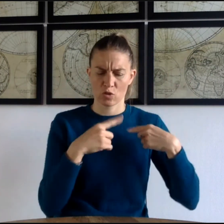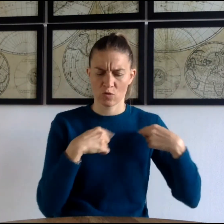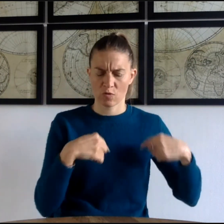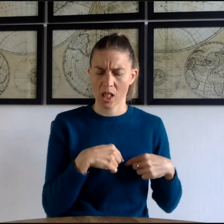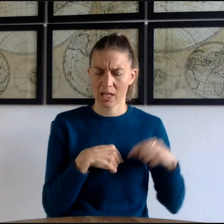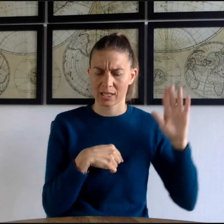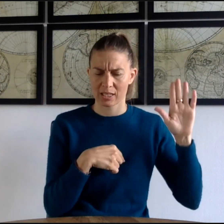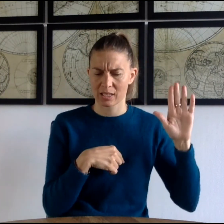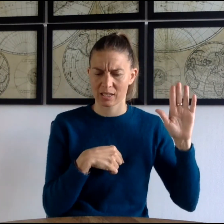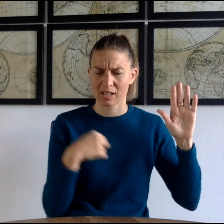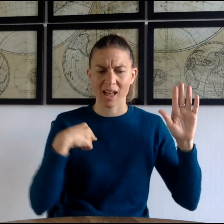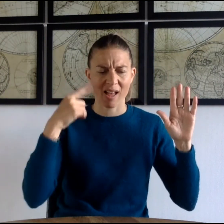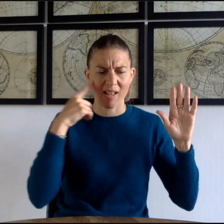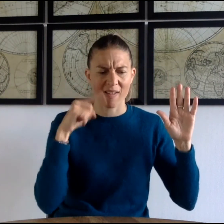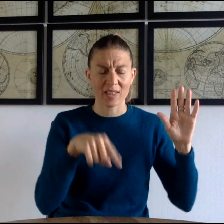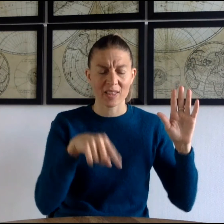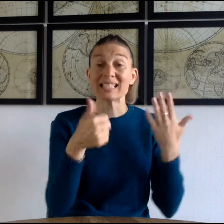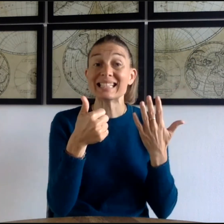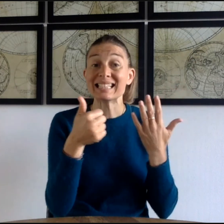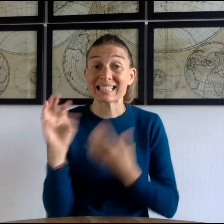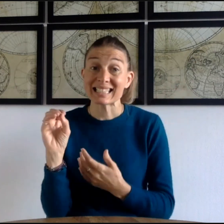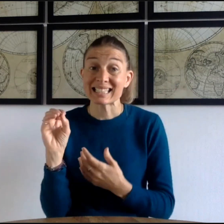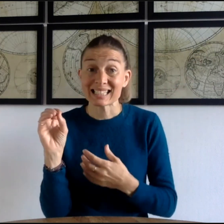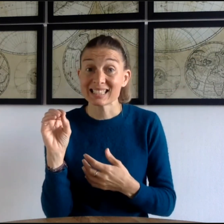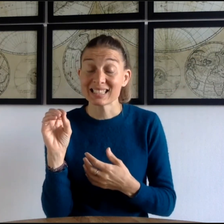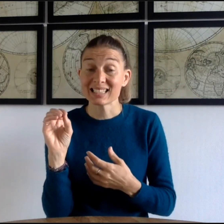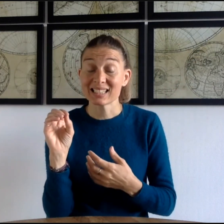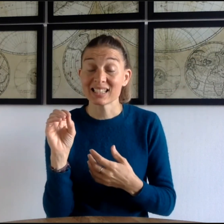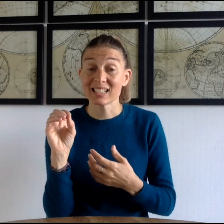they hosted more than 60 volunteer with visual impairments.